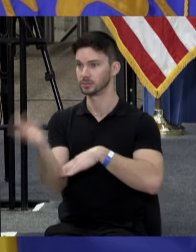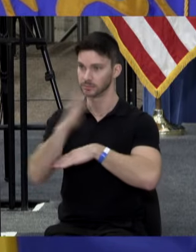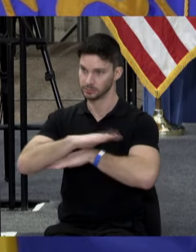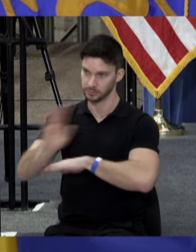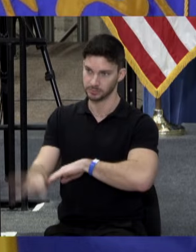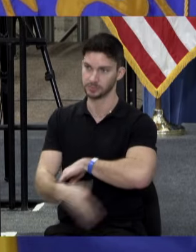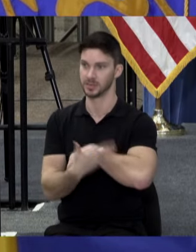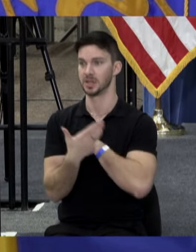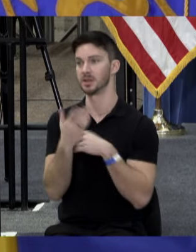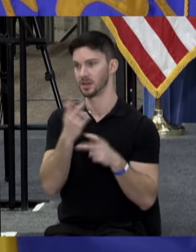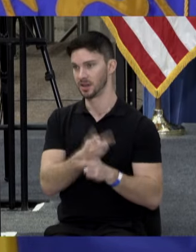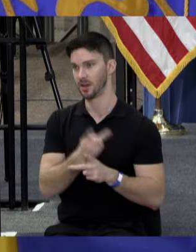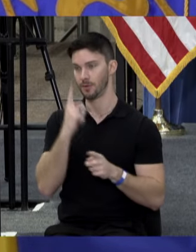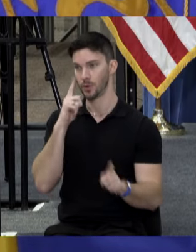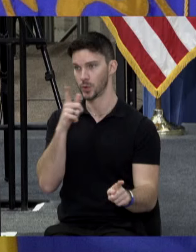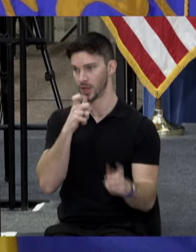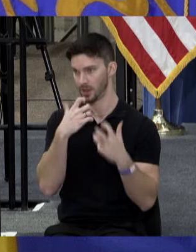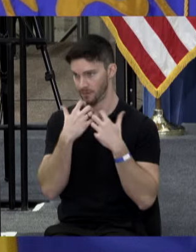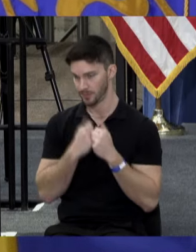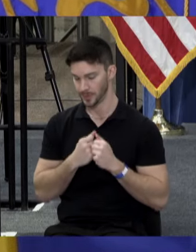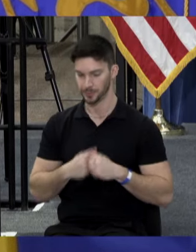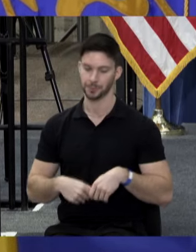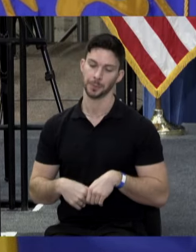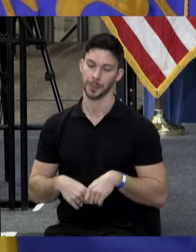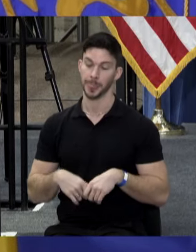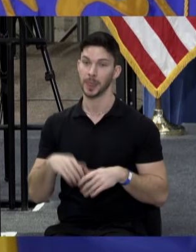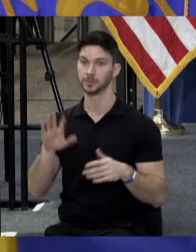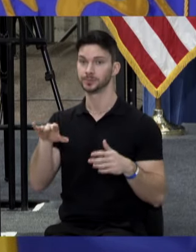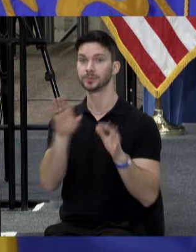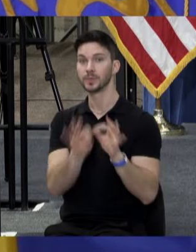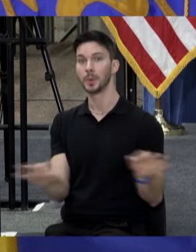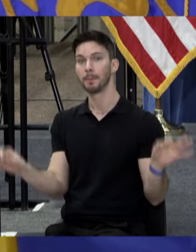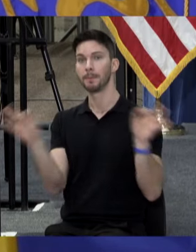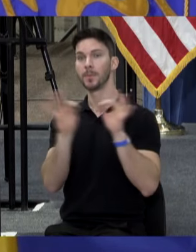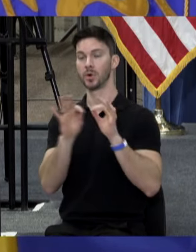And here's what we must understand. Family caregivers are essential to health care